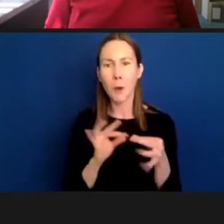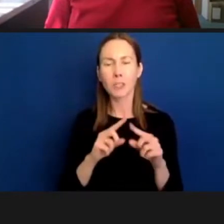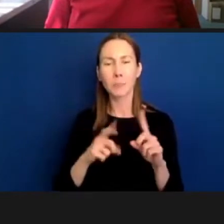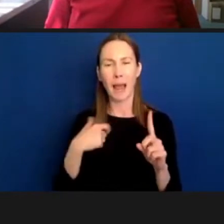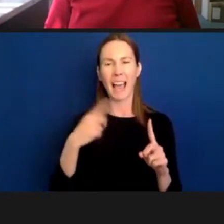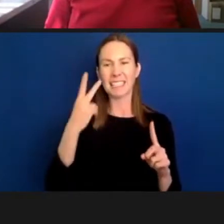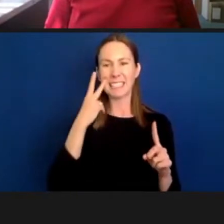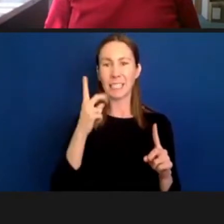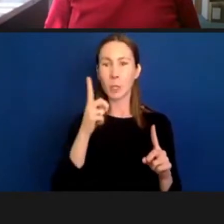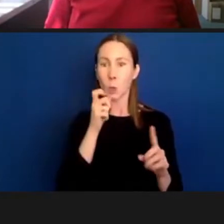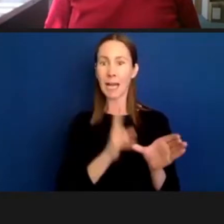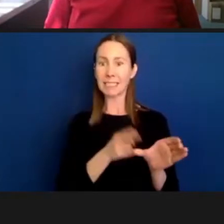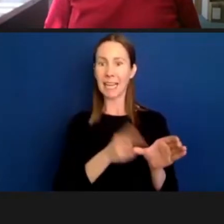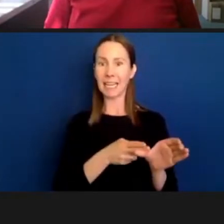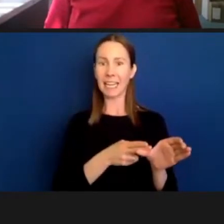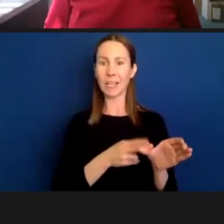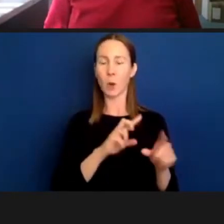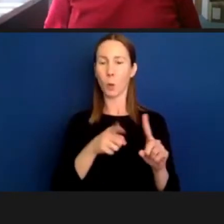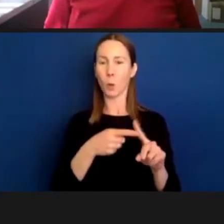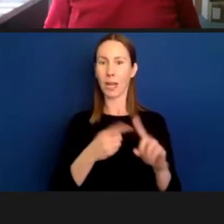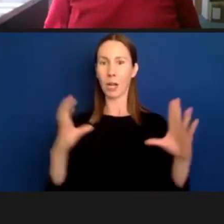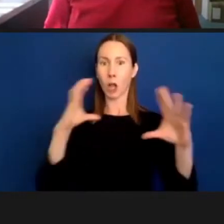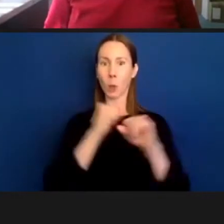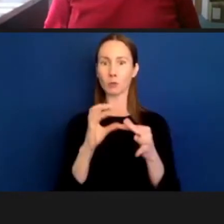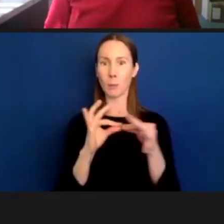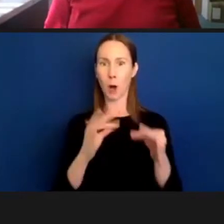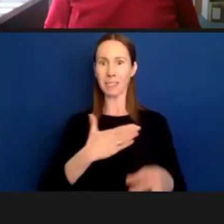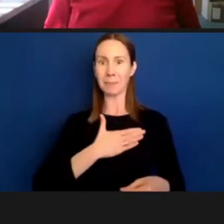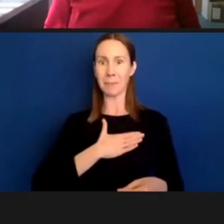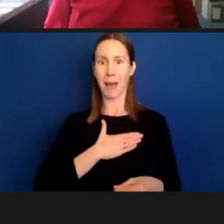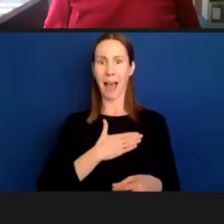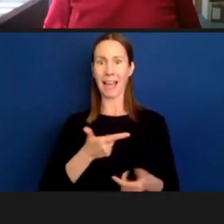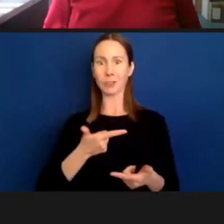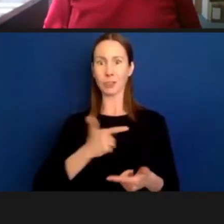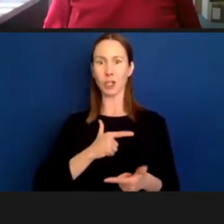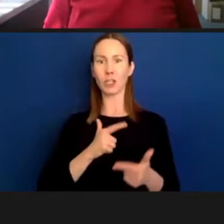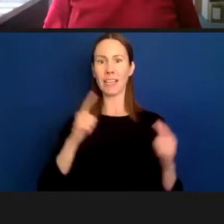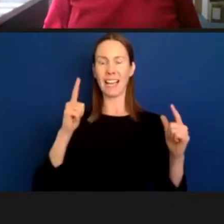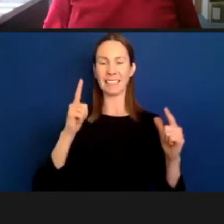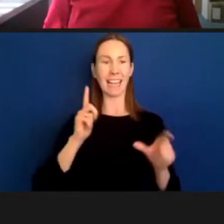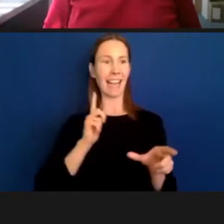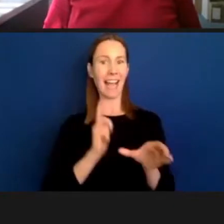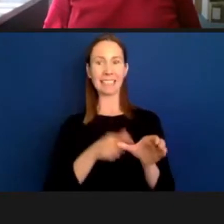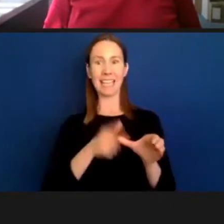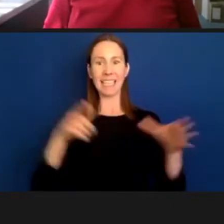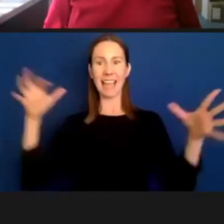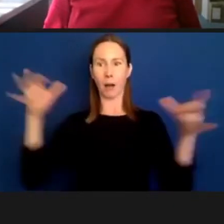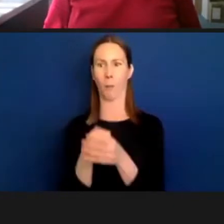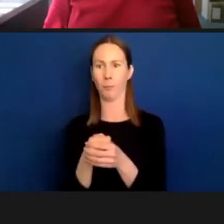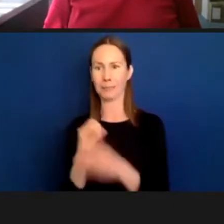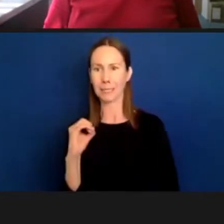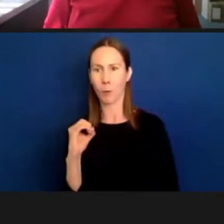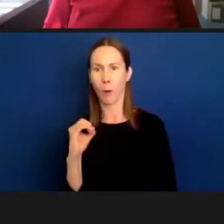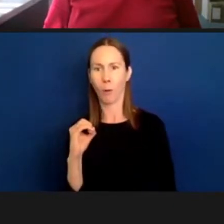The second my closing remarks start, the viewership drops to zero. Ha, ha, ha!